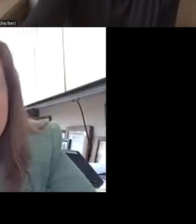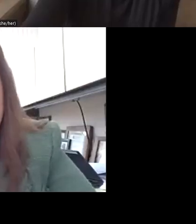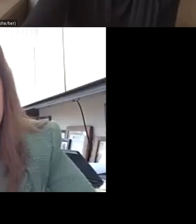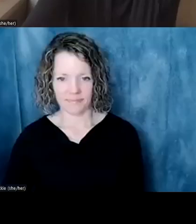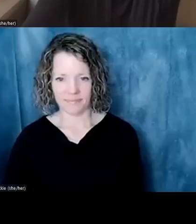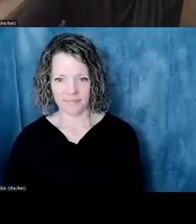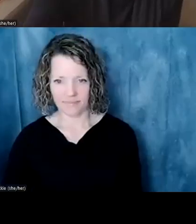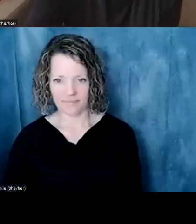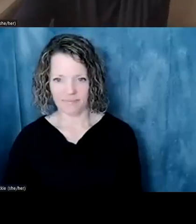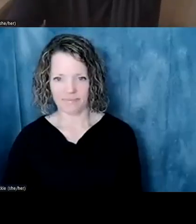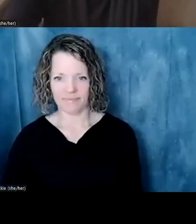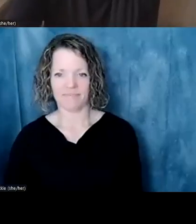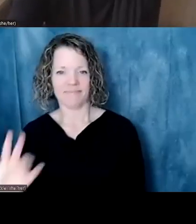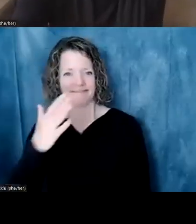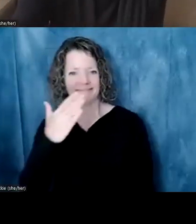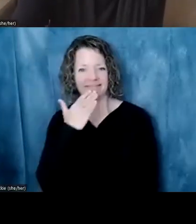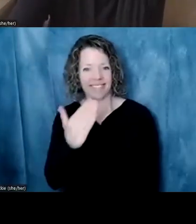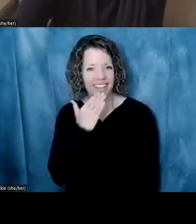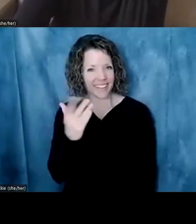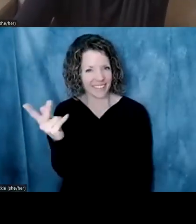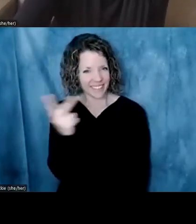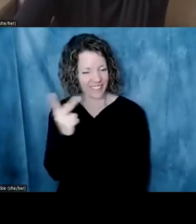Thank you, Melissa and Alex. So we have several great questions,